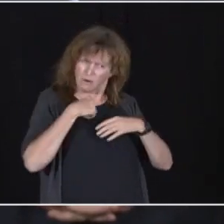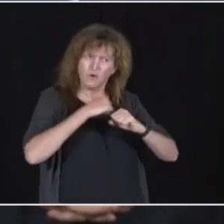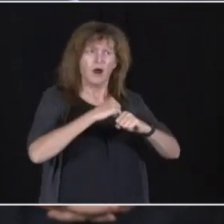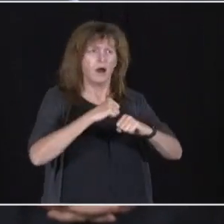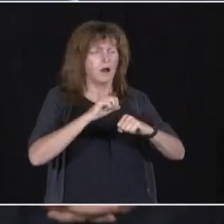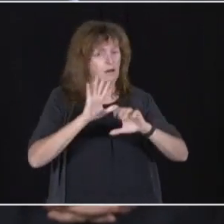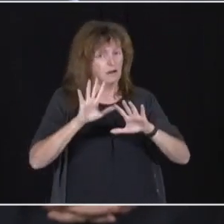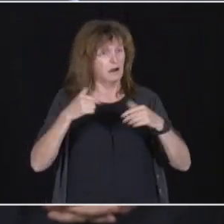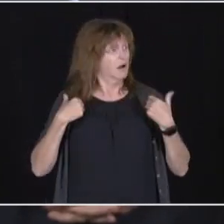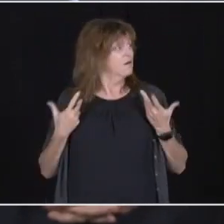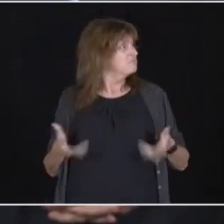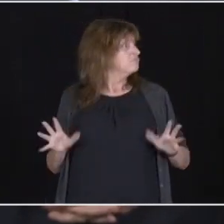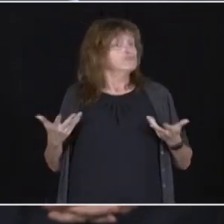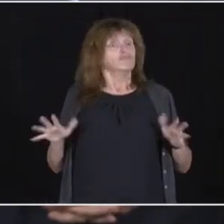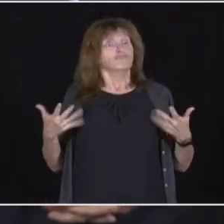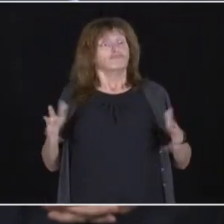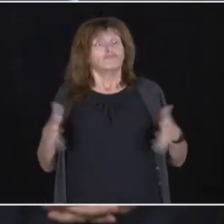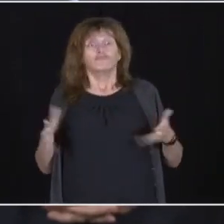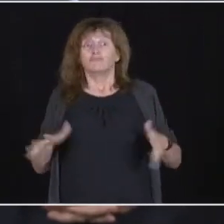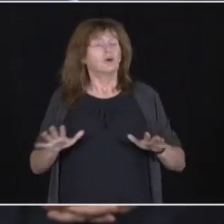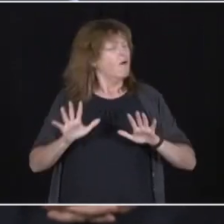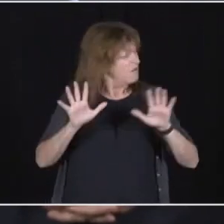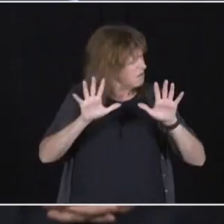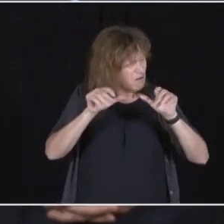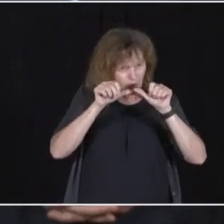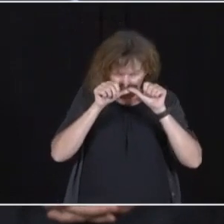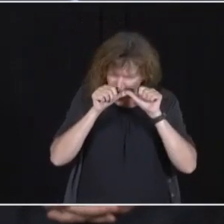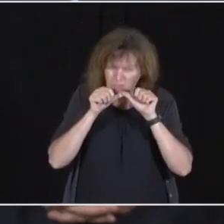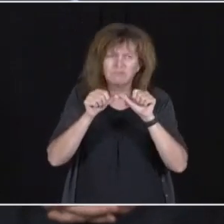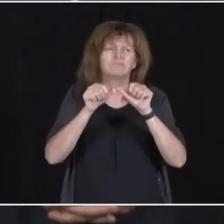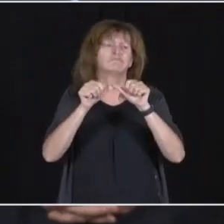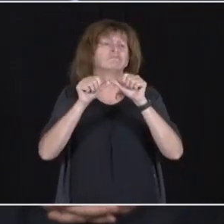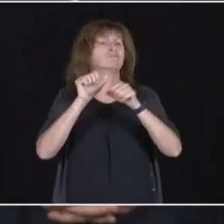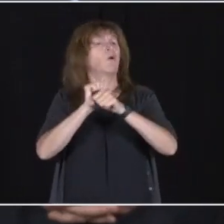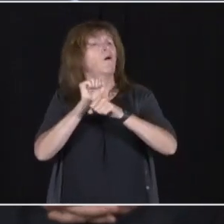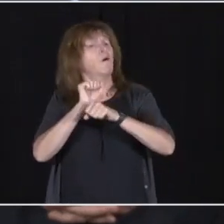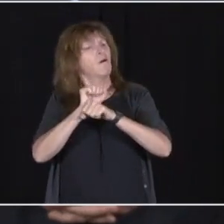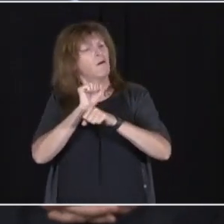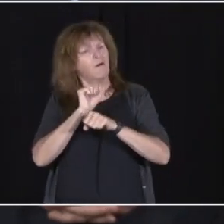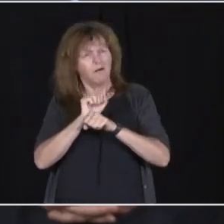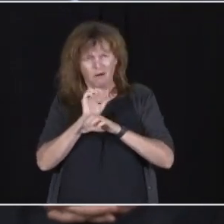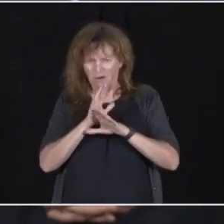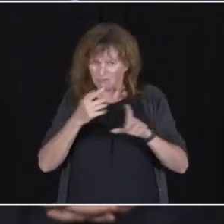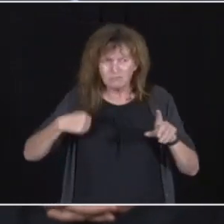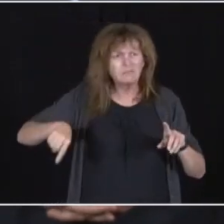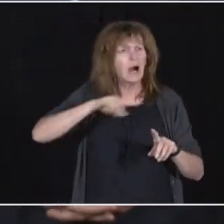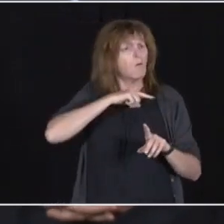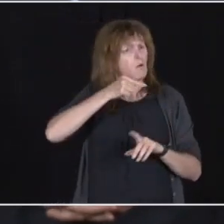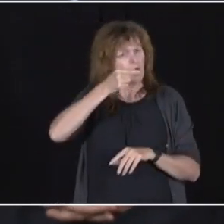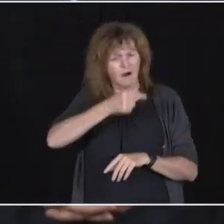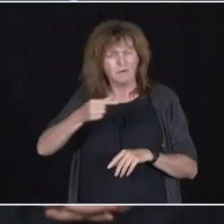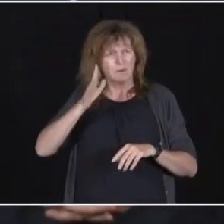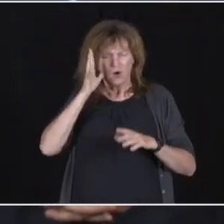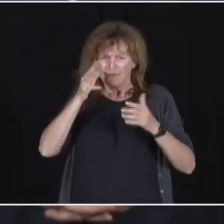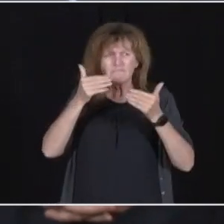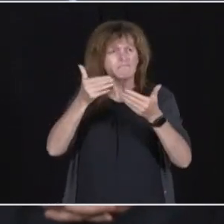This session has ended, but our work continues. Our government will continue working for you. We cannot stop.